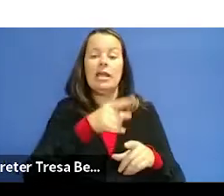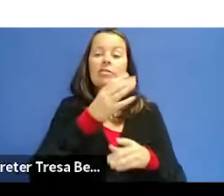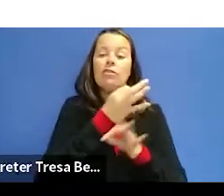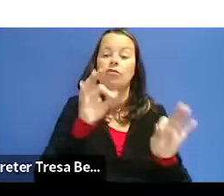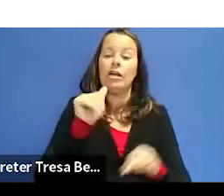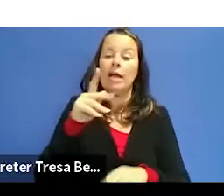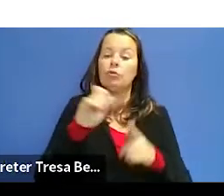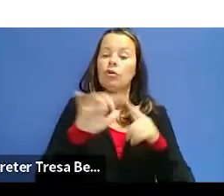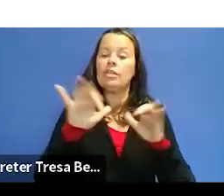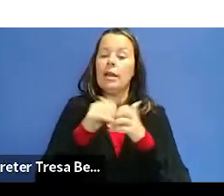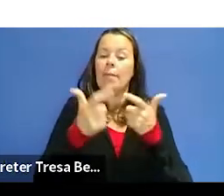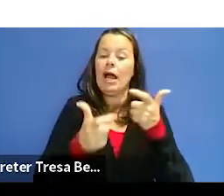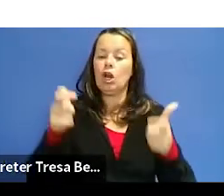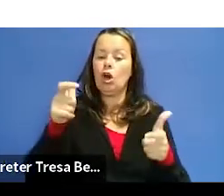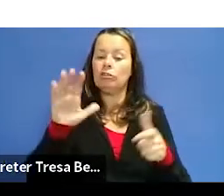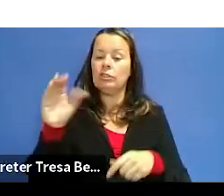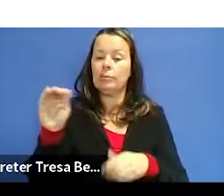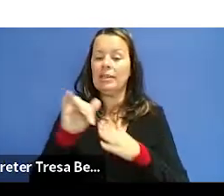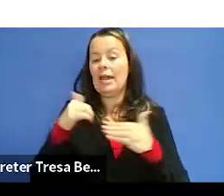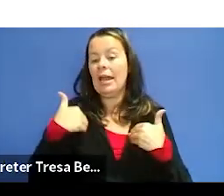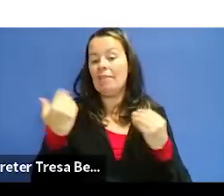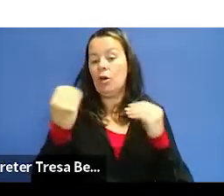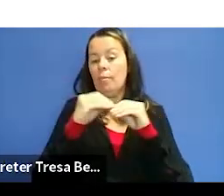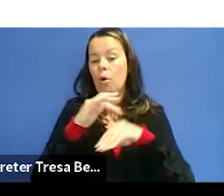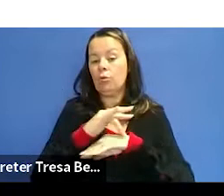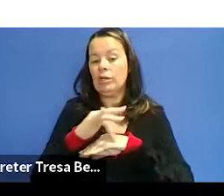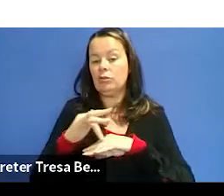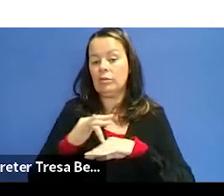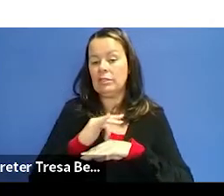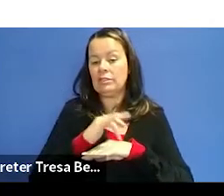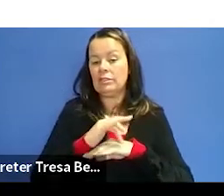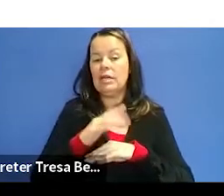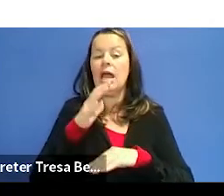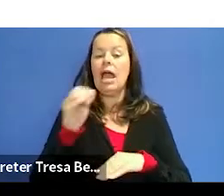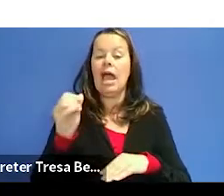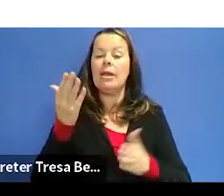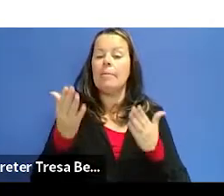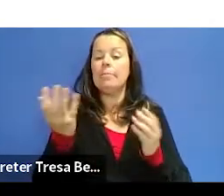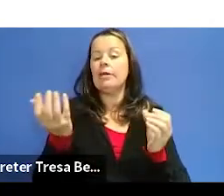that, one, have more resources and, two, may be more susceptible to lawsuits.